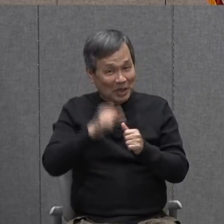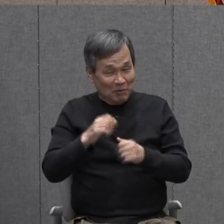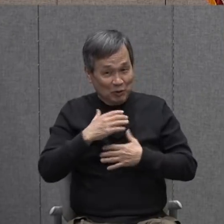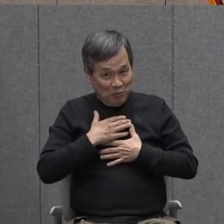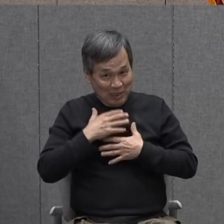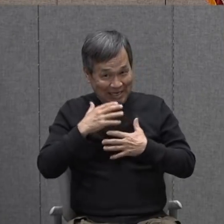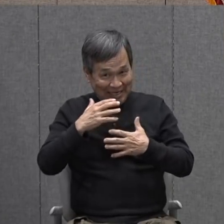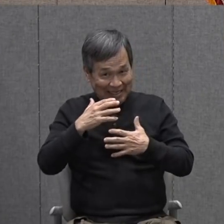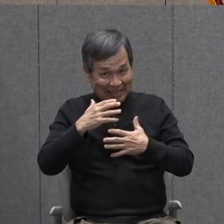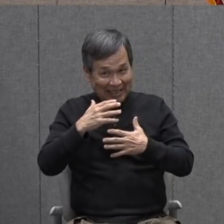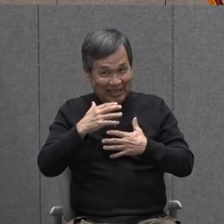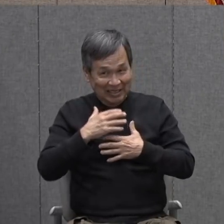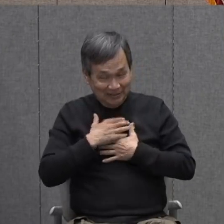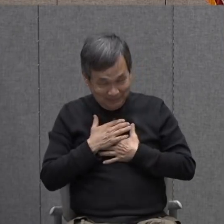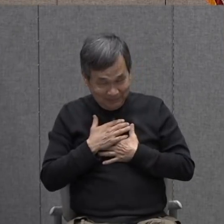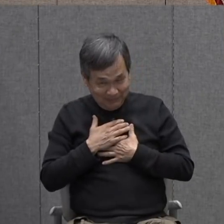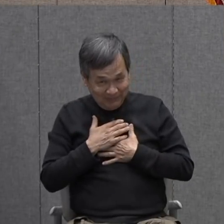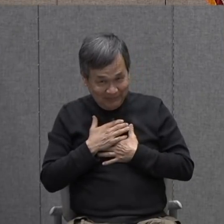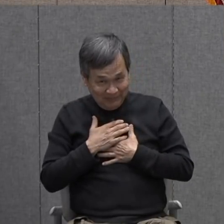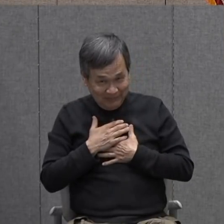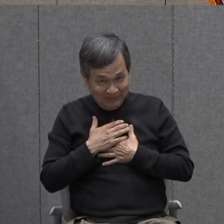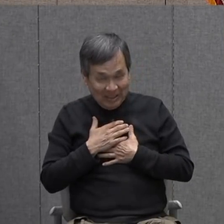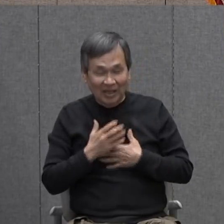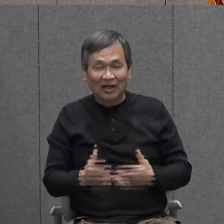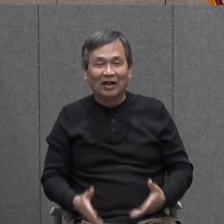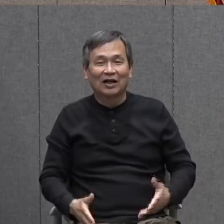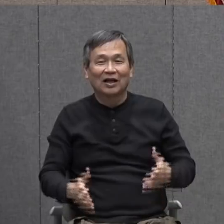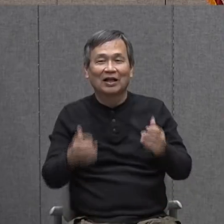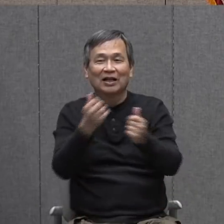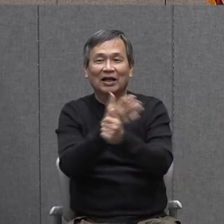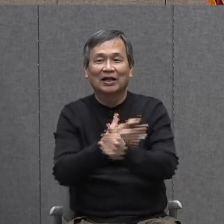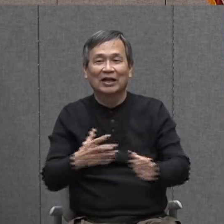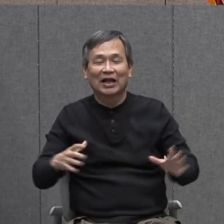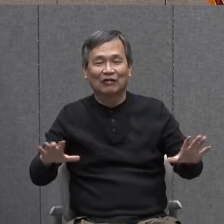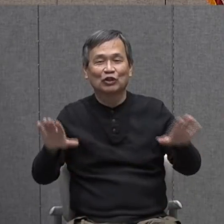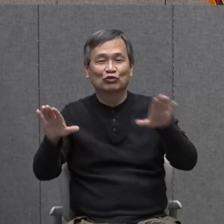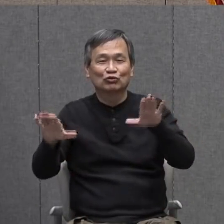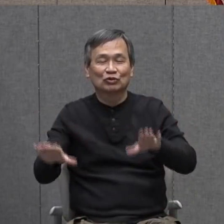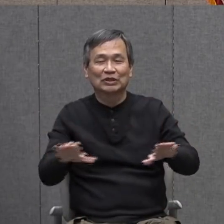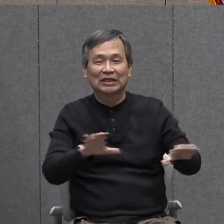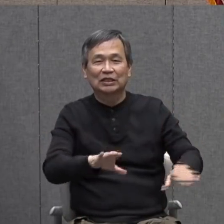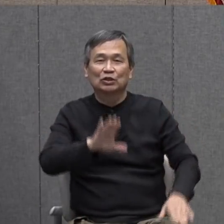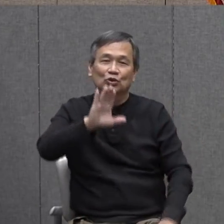(Potter inhaling and exhaling) and let everything go from before. This is your time.